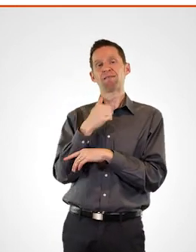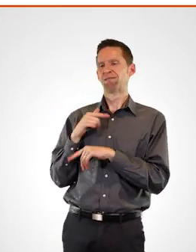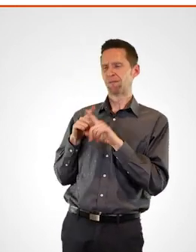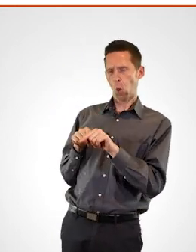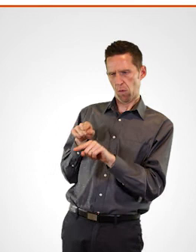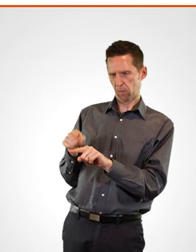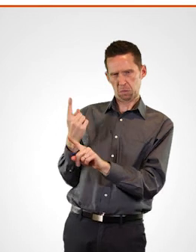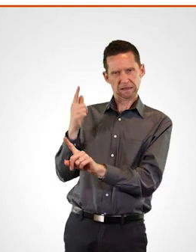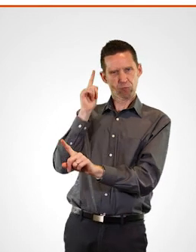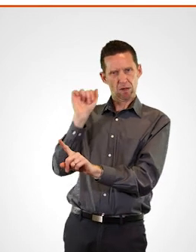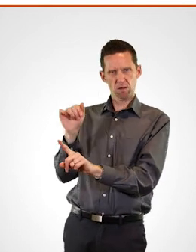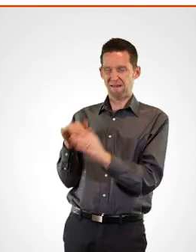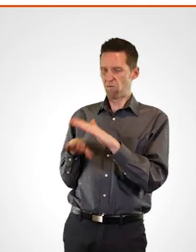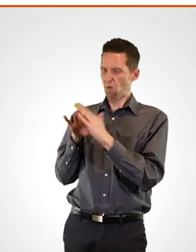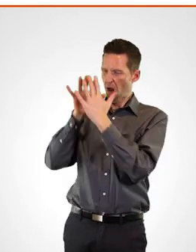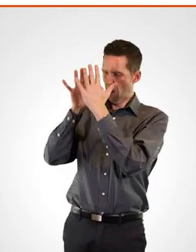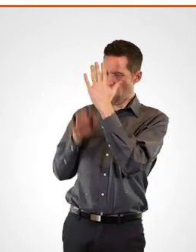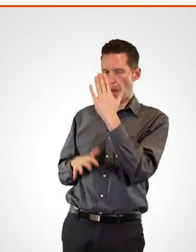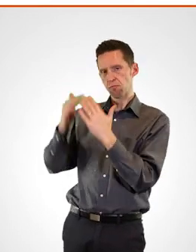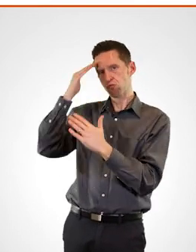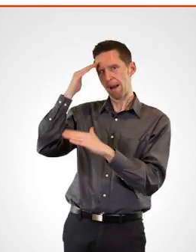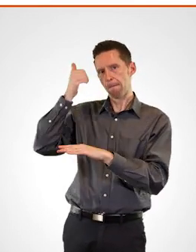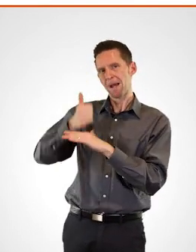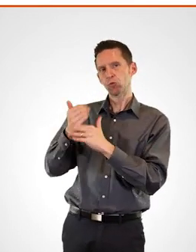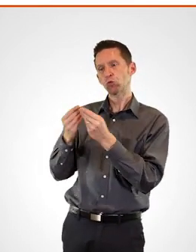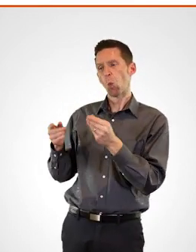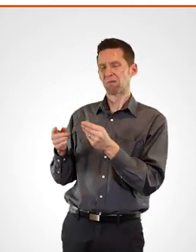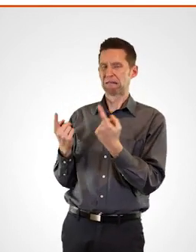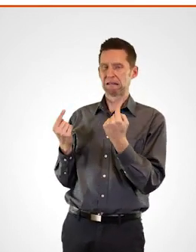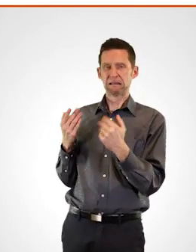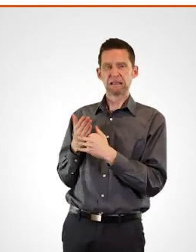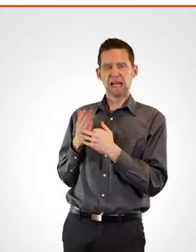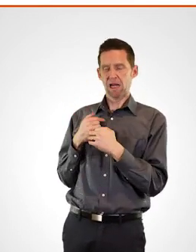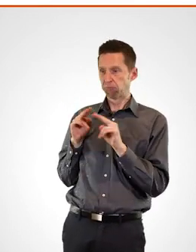who has a full page of brain-based learning resources that are very easily accessible.